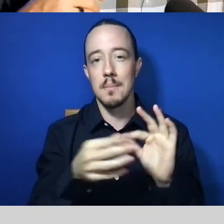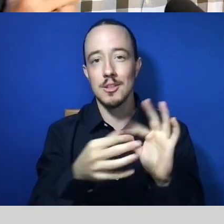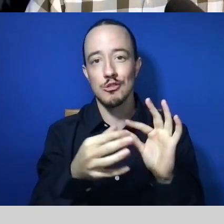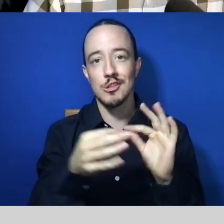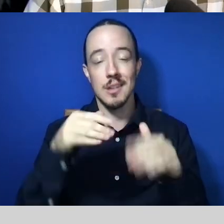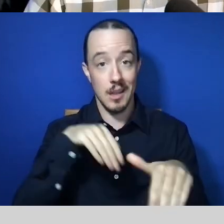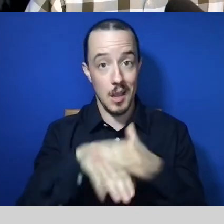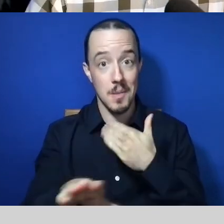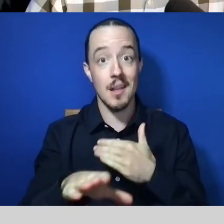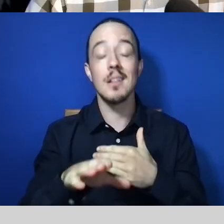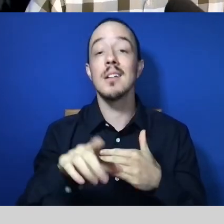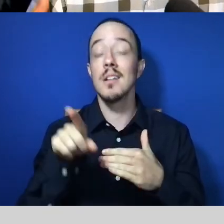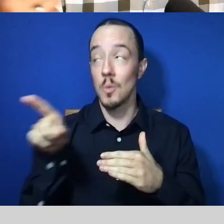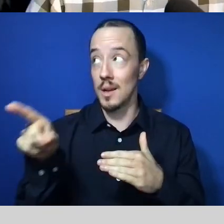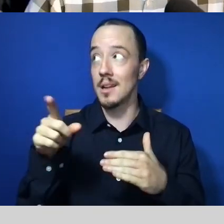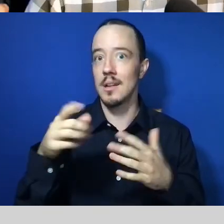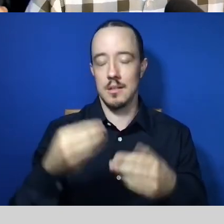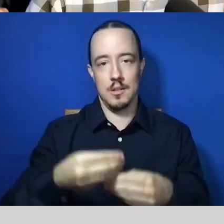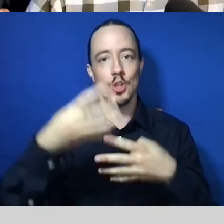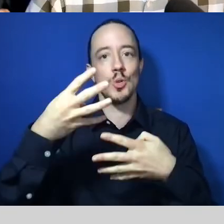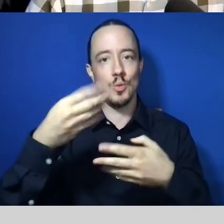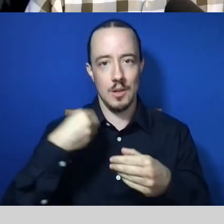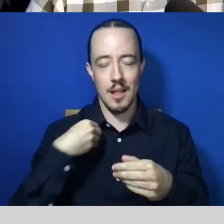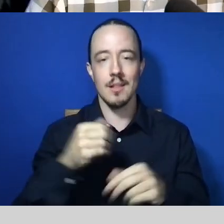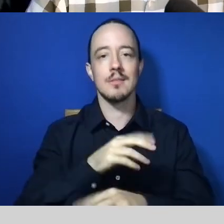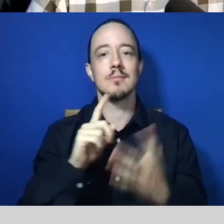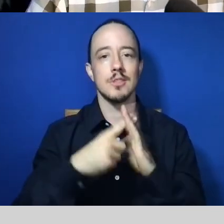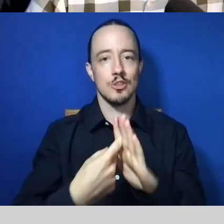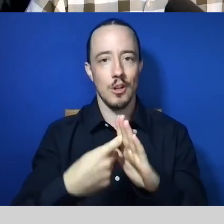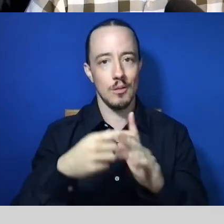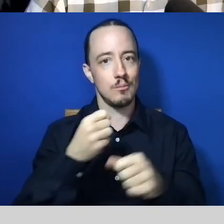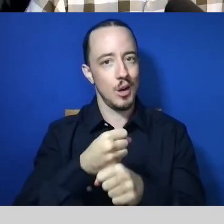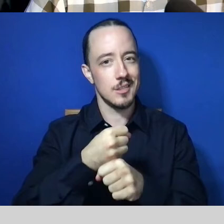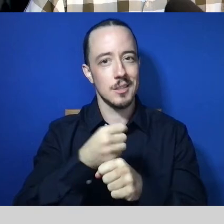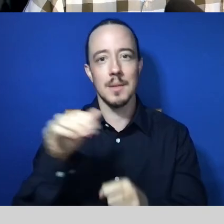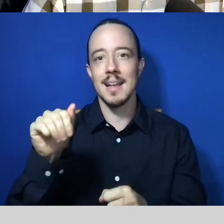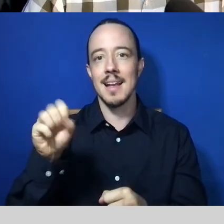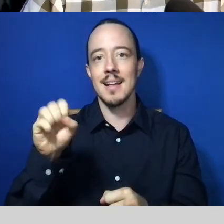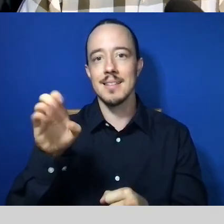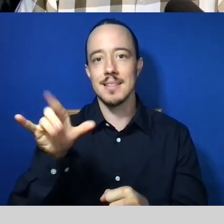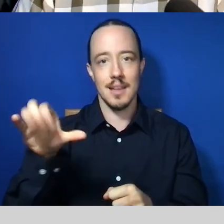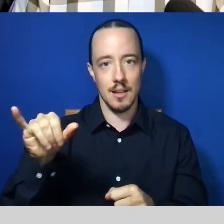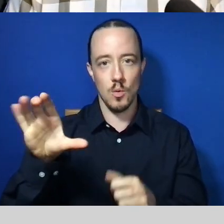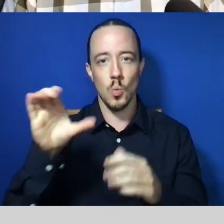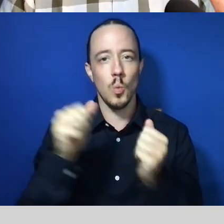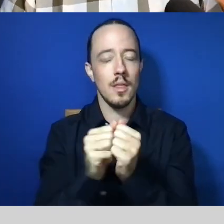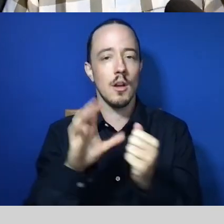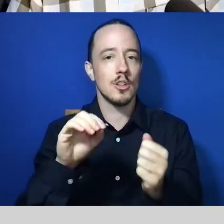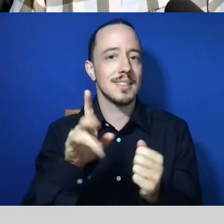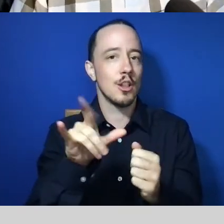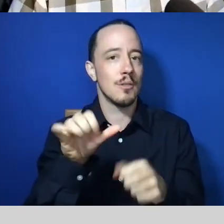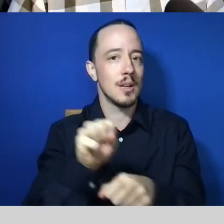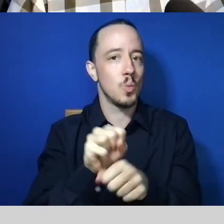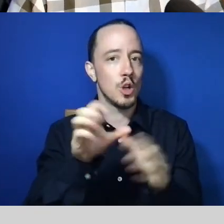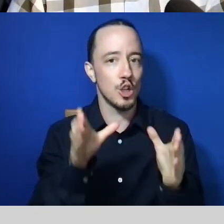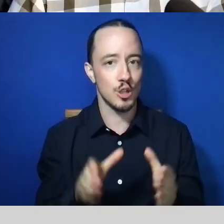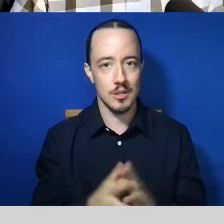We can cue them and then start processing them asynchronously with our Celery workers. And maybe what I didn't mention here as well,